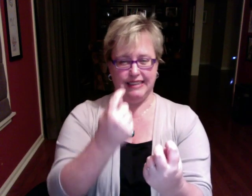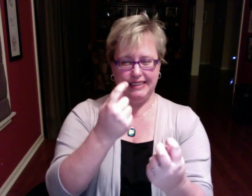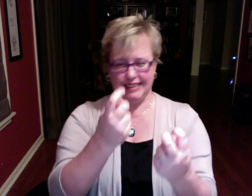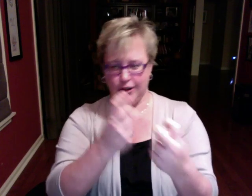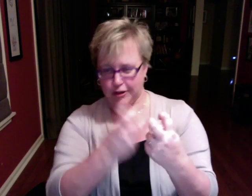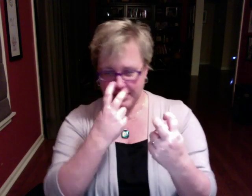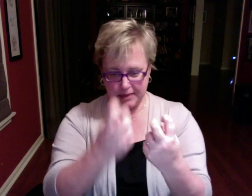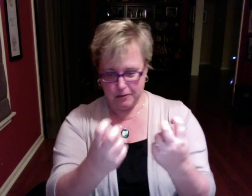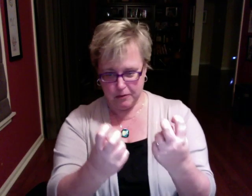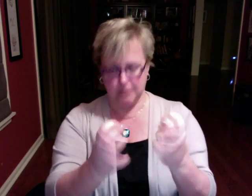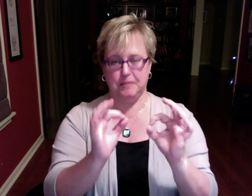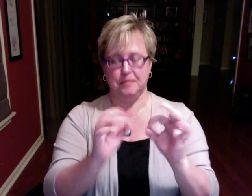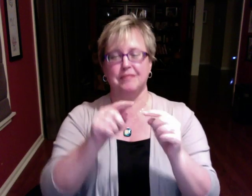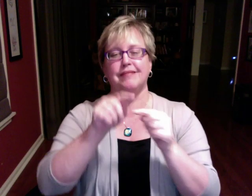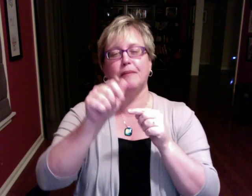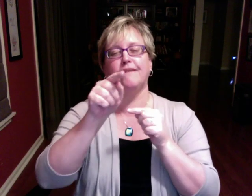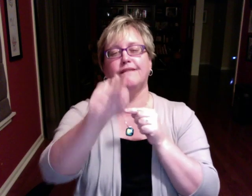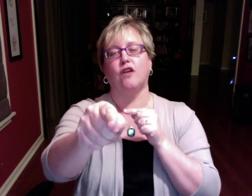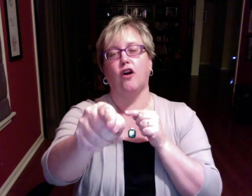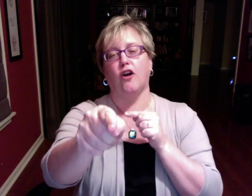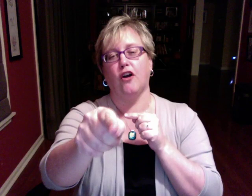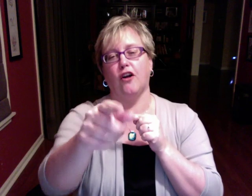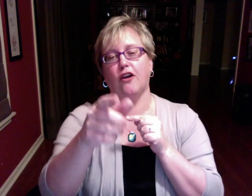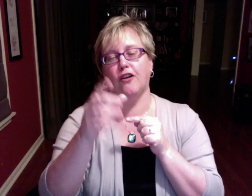we could see the interpreters and the stage. The stage was pretty far back.